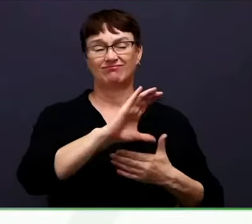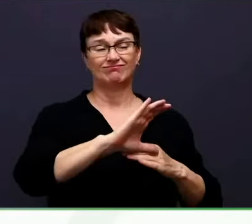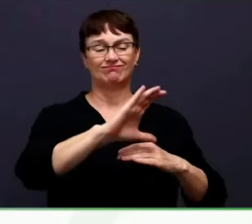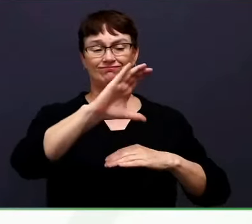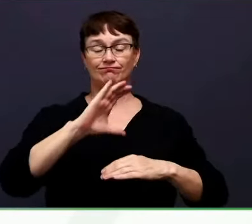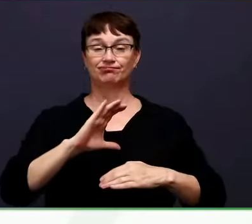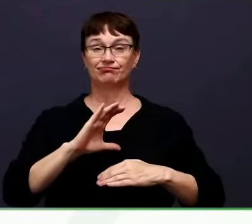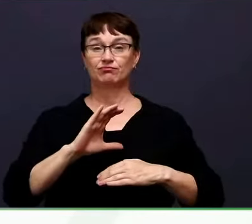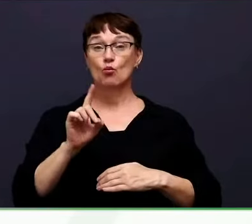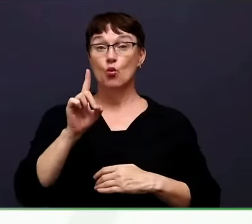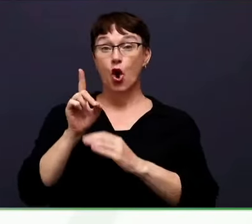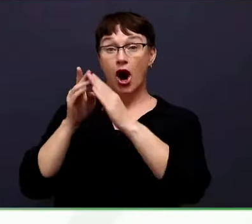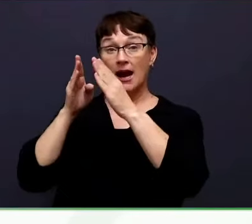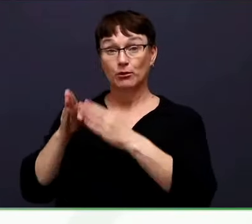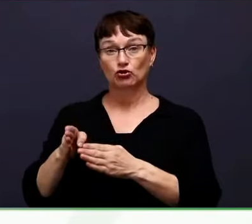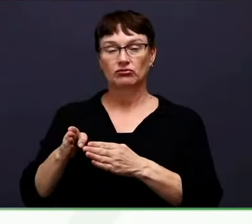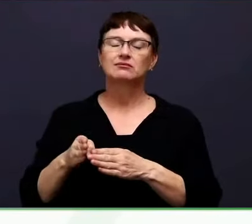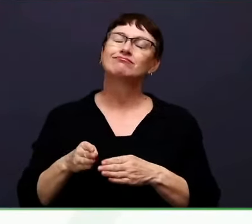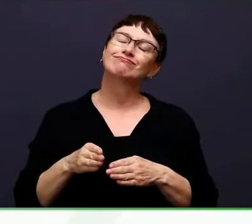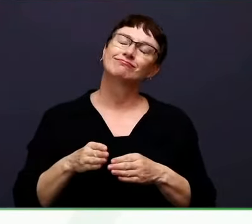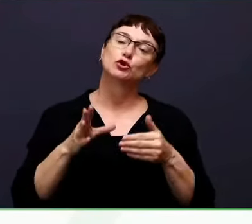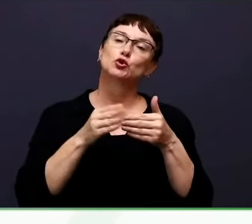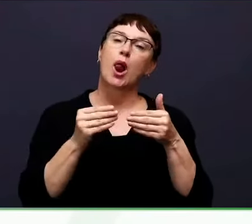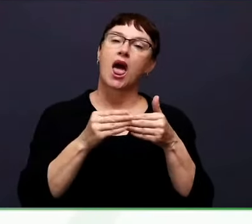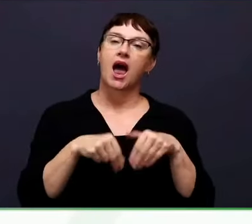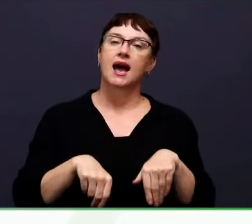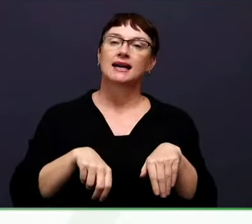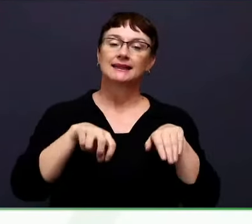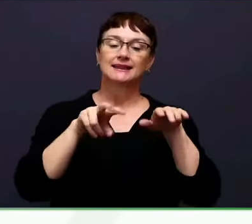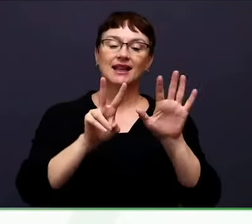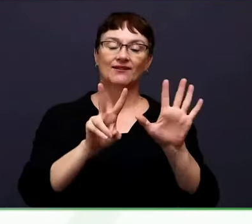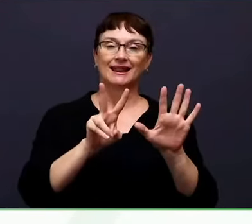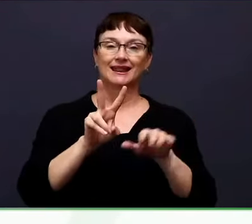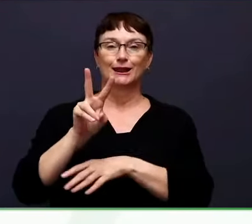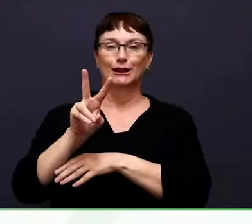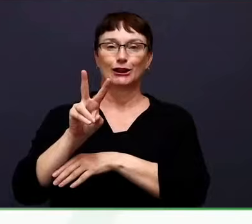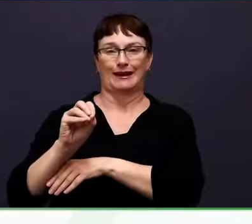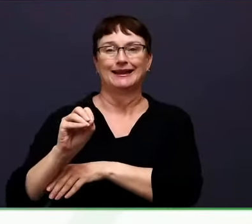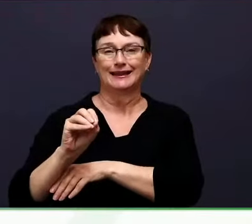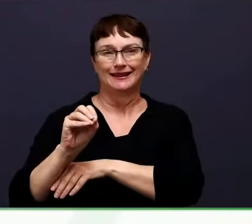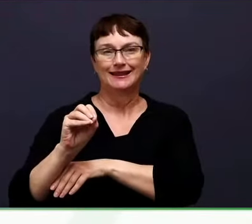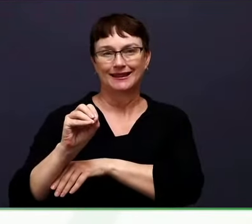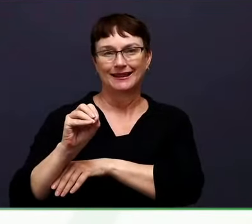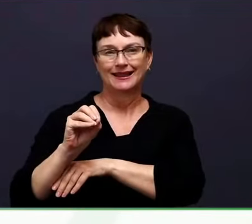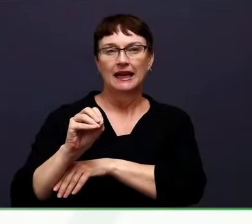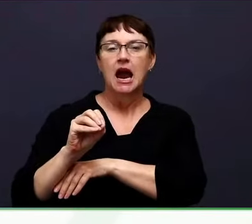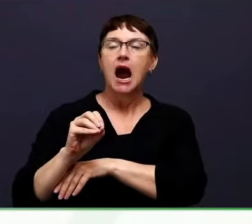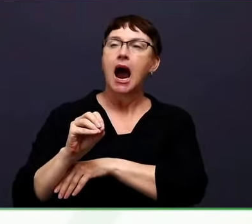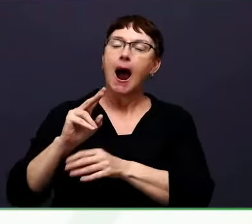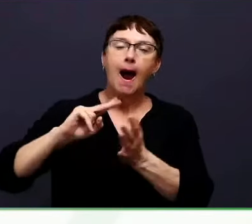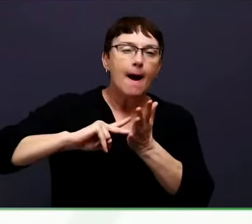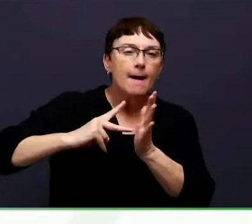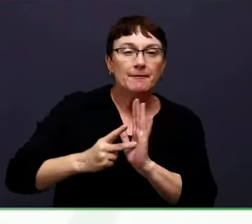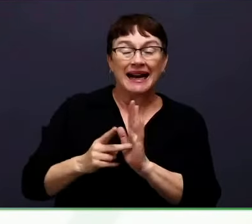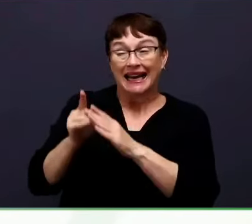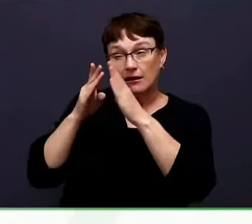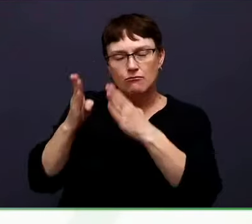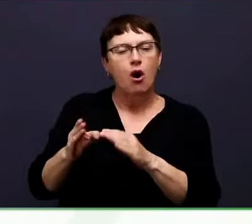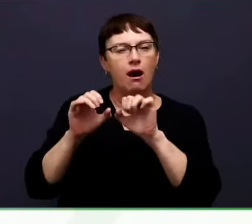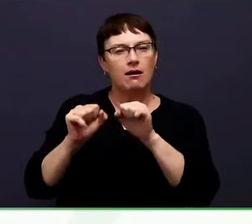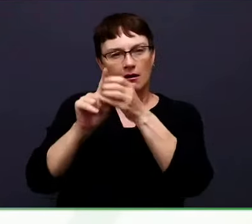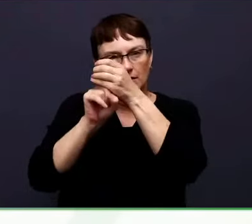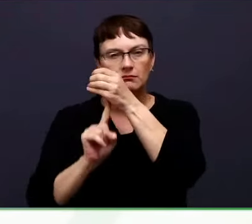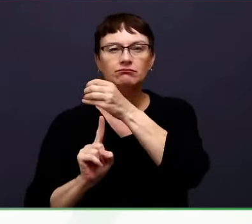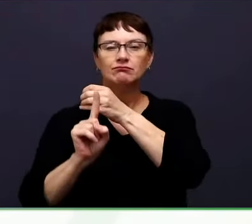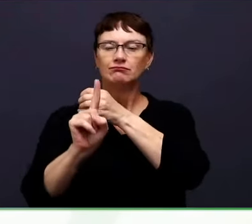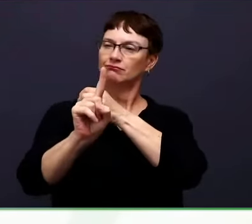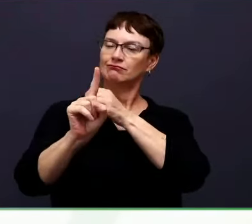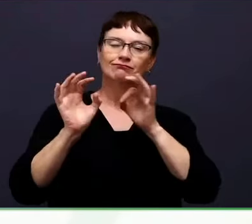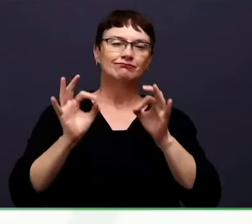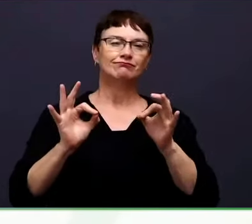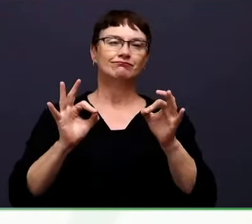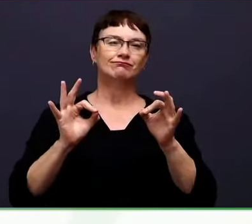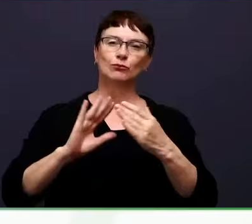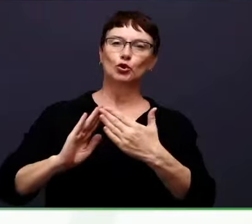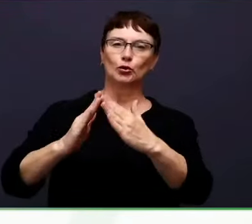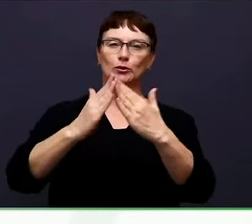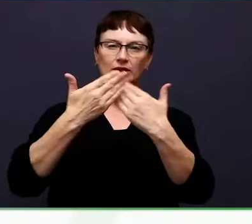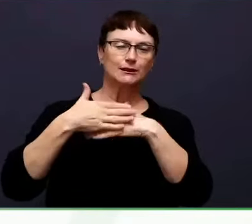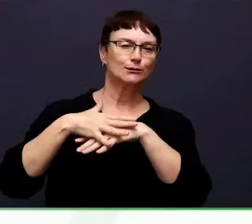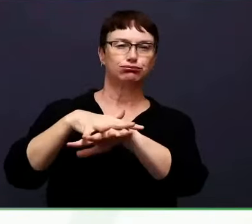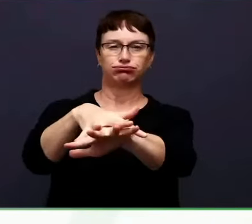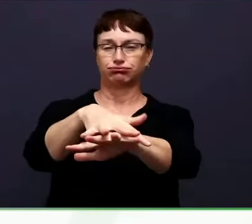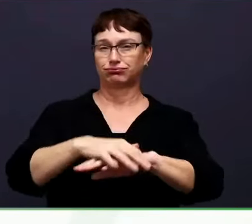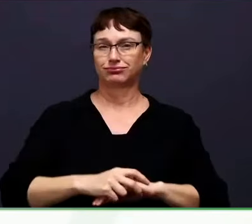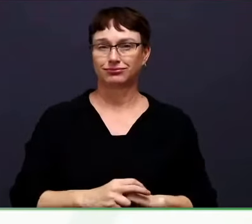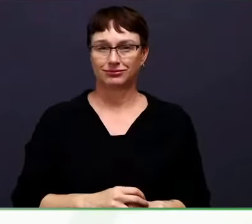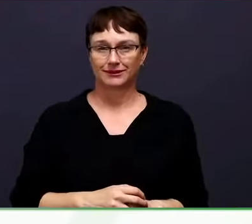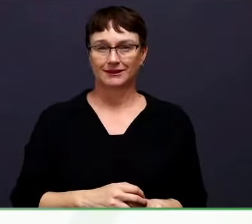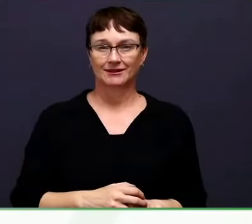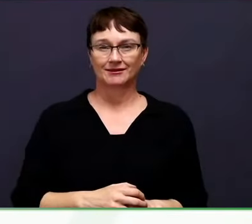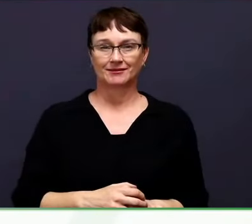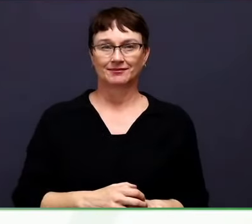And we also need with your support still we need $24,000 for the next